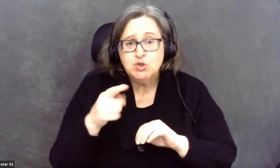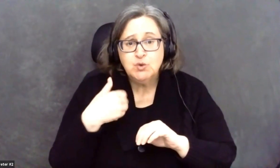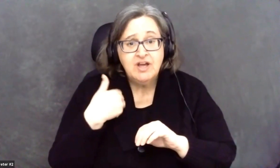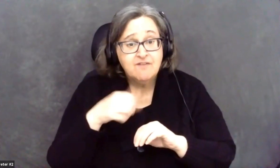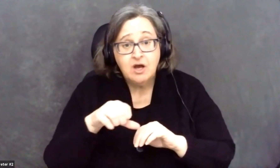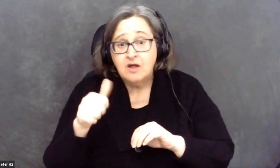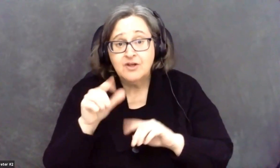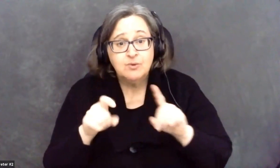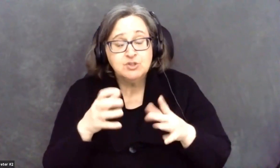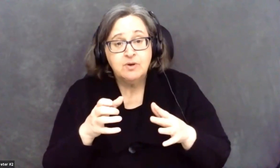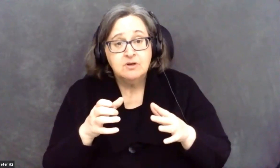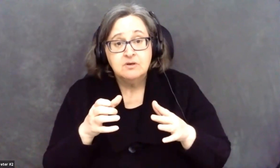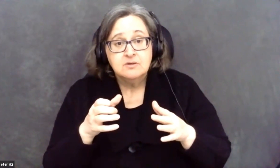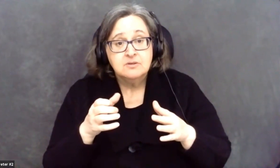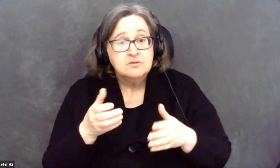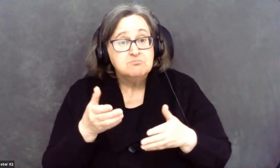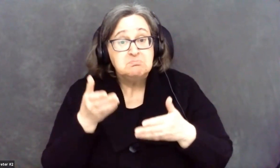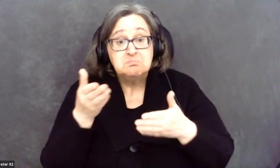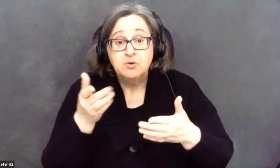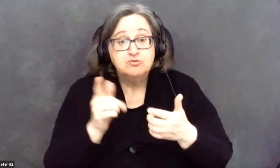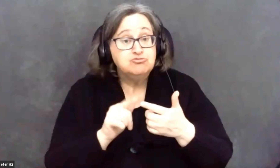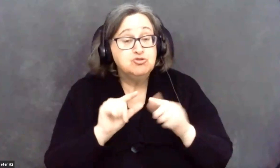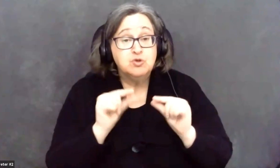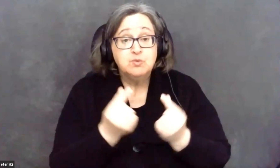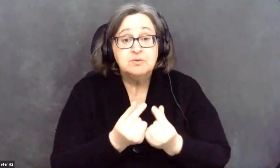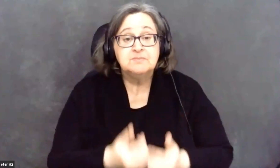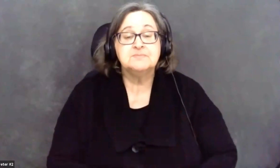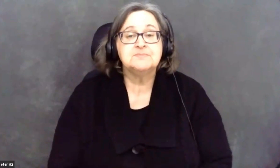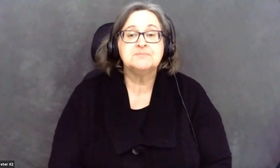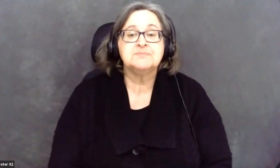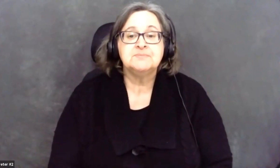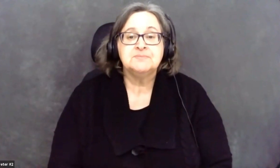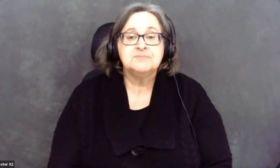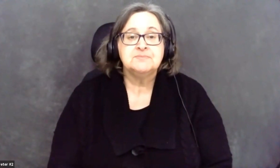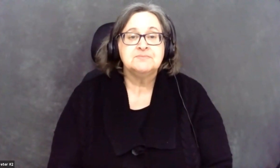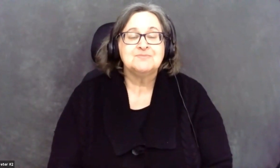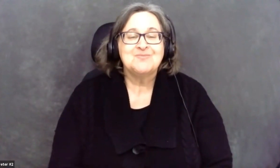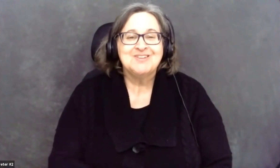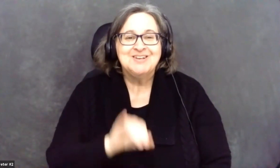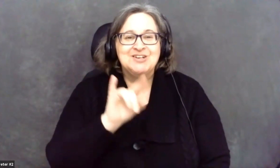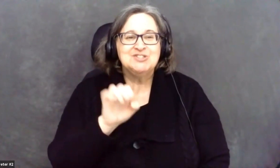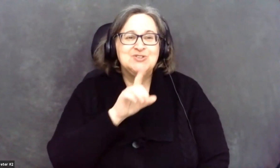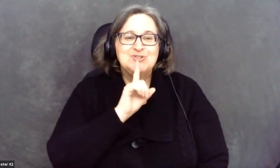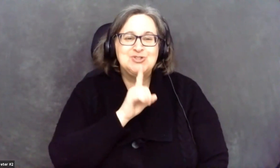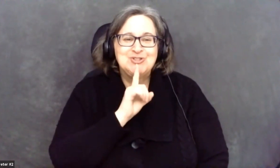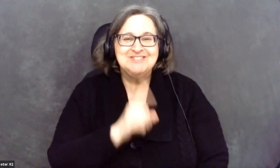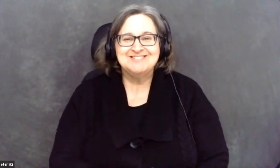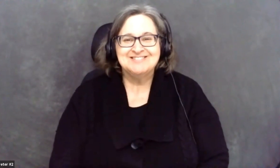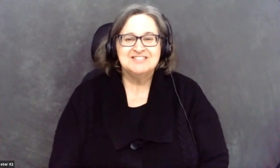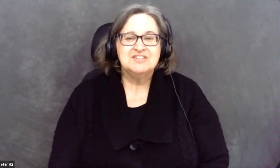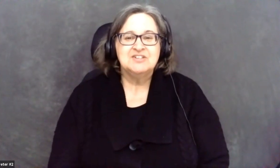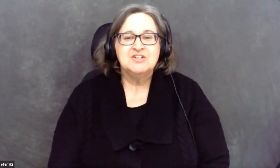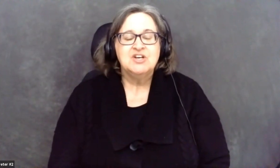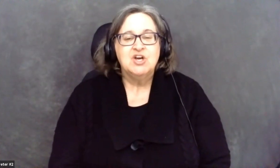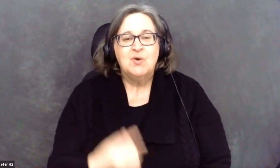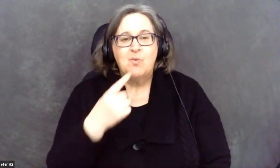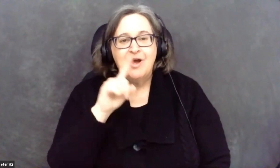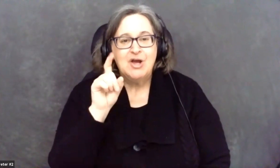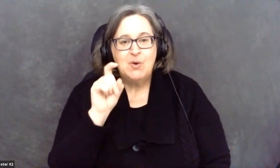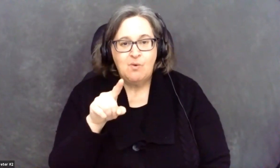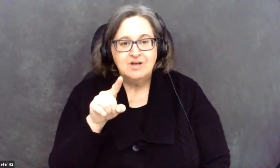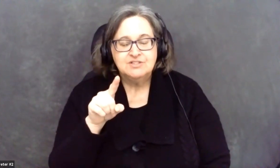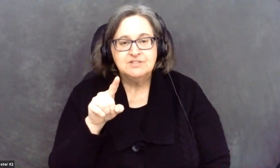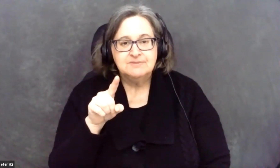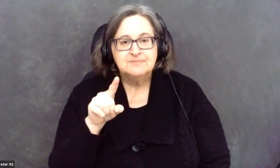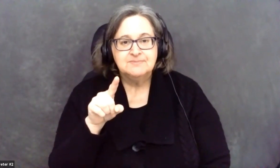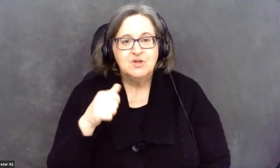you wanted to post to the group? >> Sure. One question that we came up with